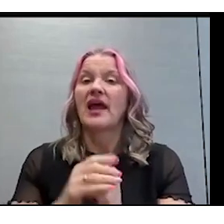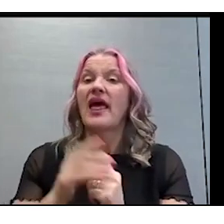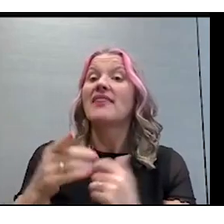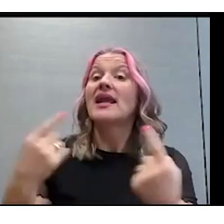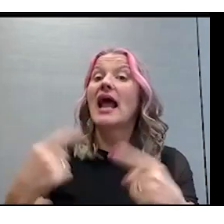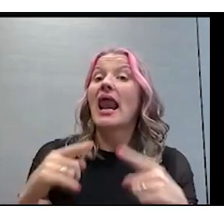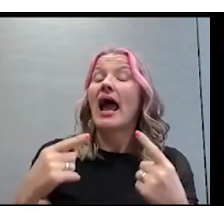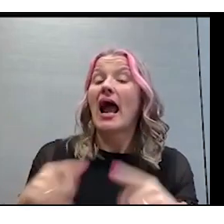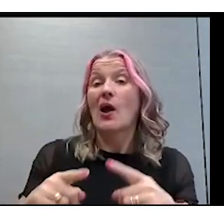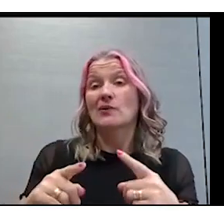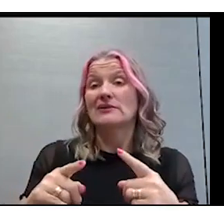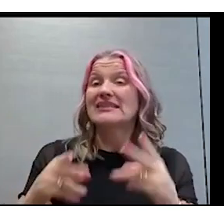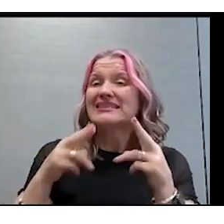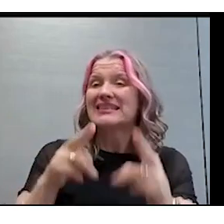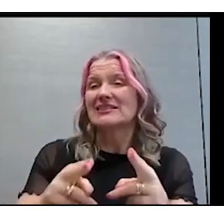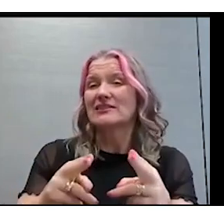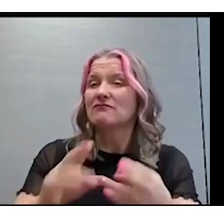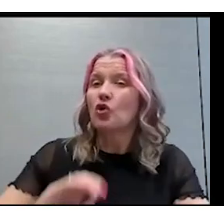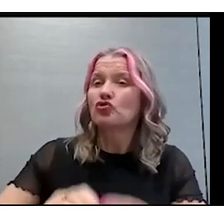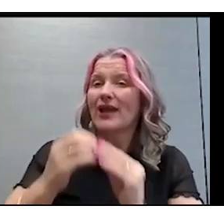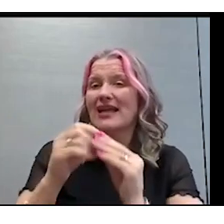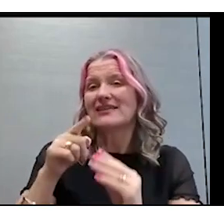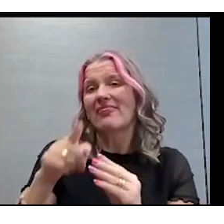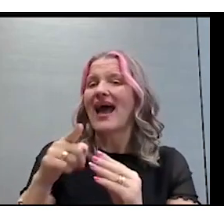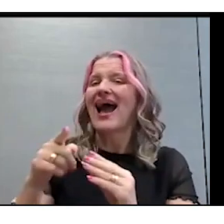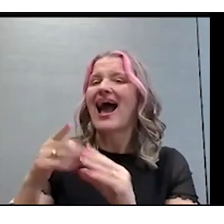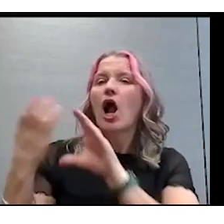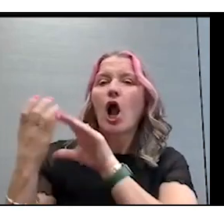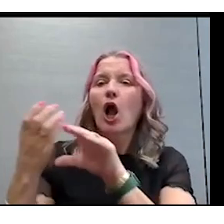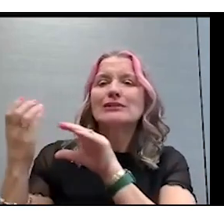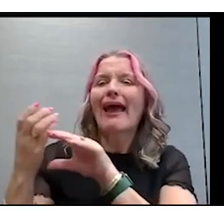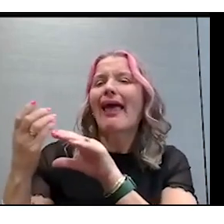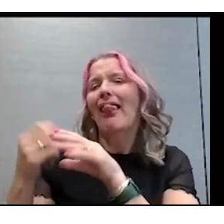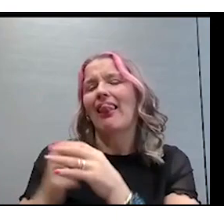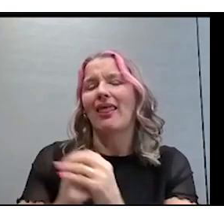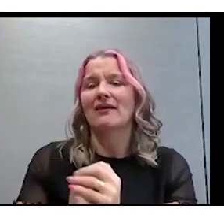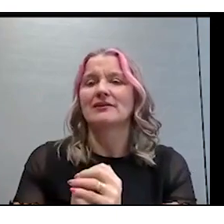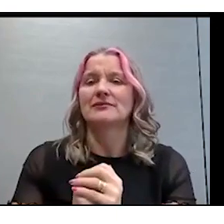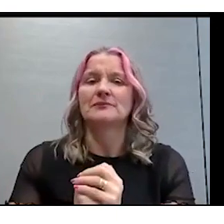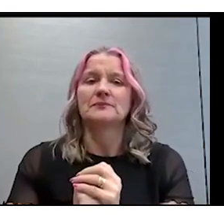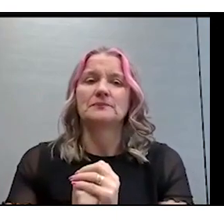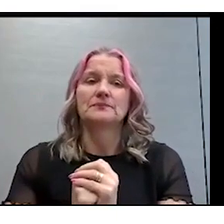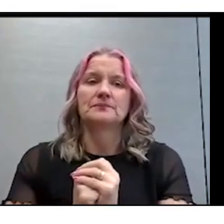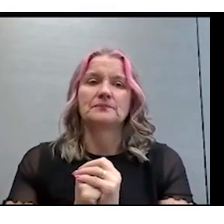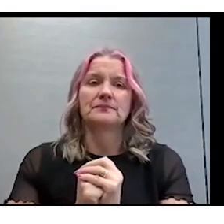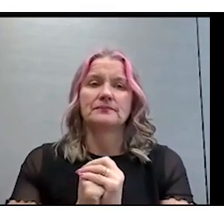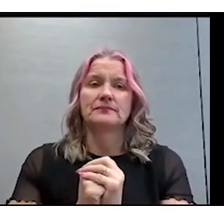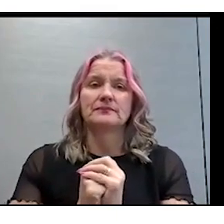a recipe for creating a Molotov cocktail. So this is an indirect attack, if you will.